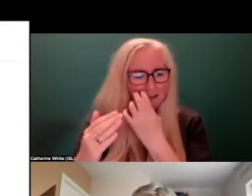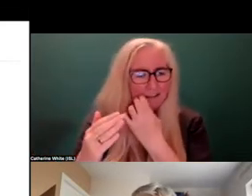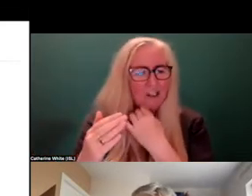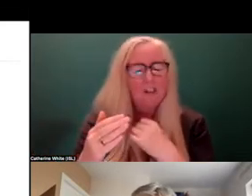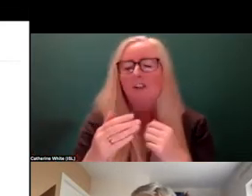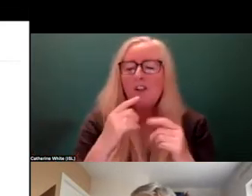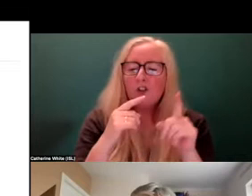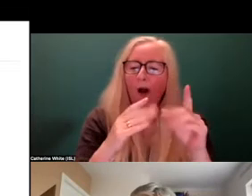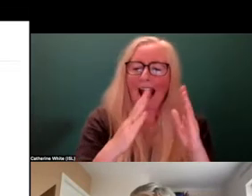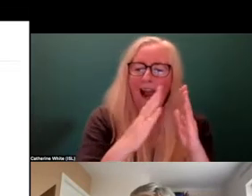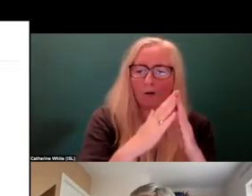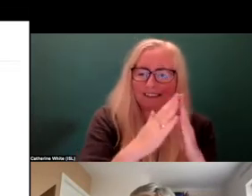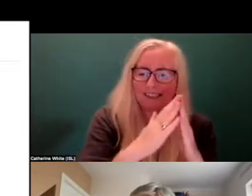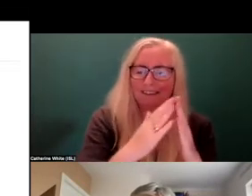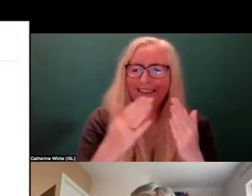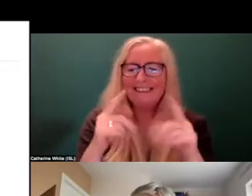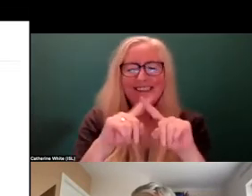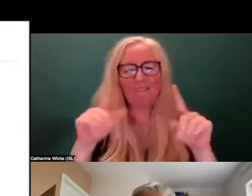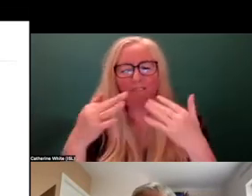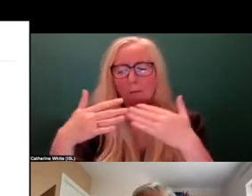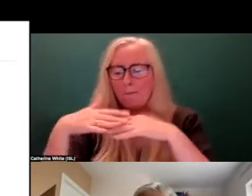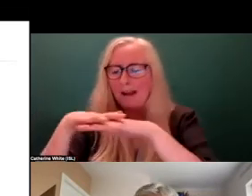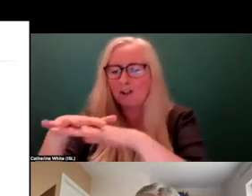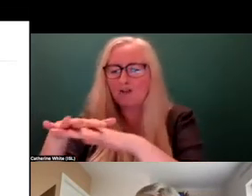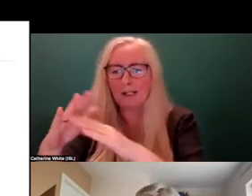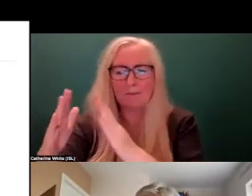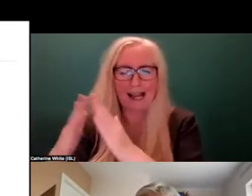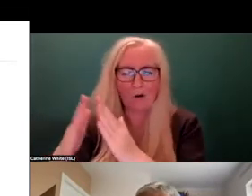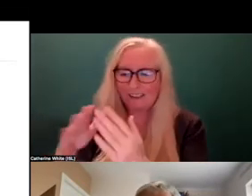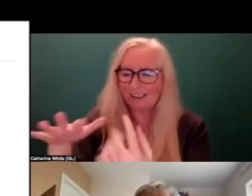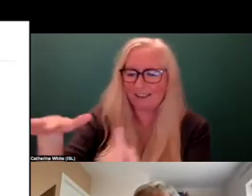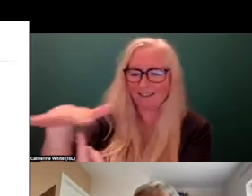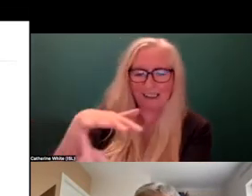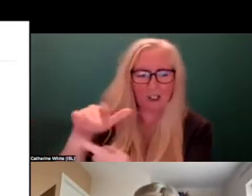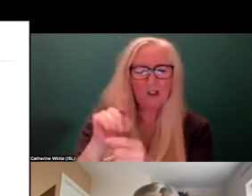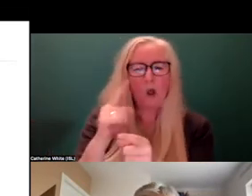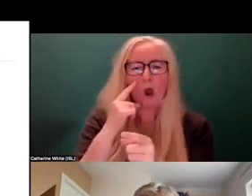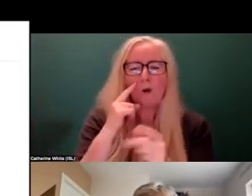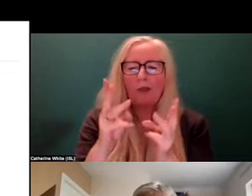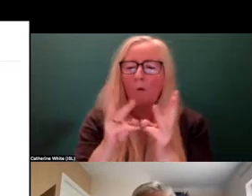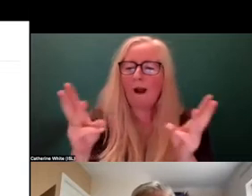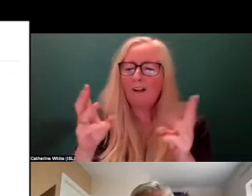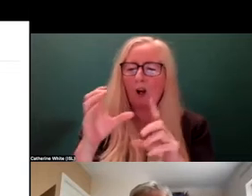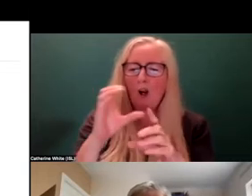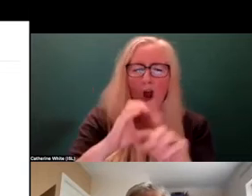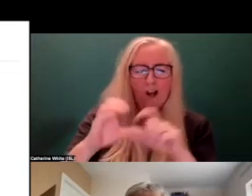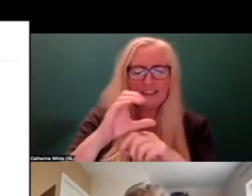age-friendly environments and housing slightly different from mainstream housing, is how interwoven it is with our wider culture of caring,